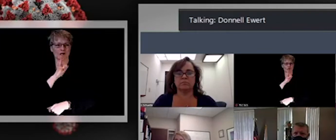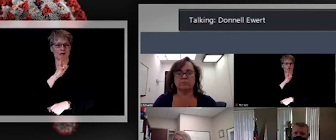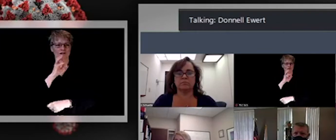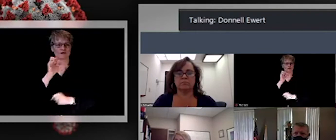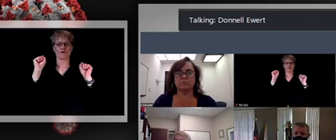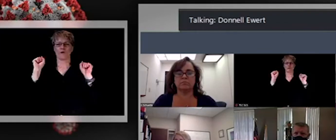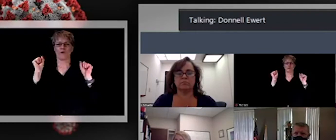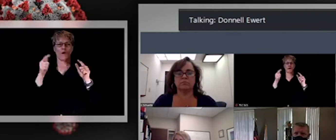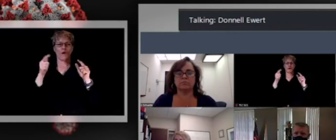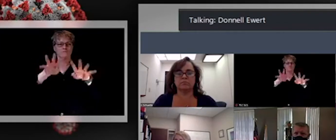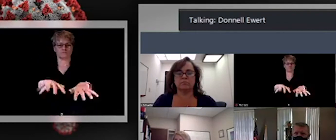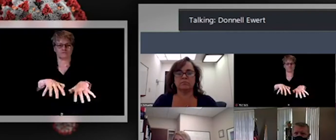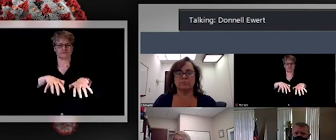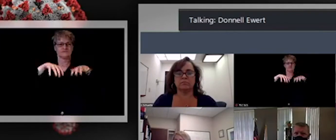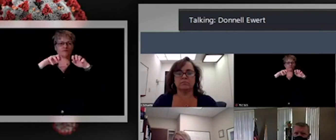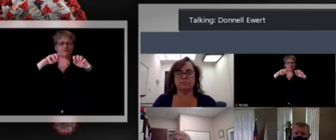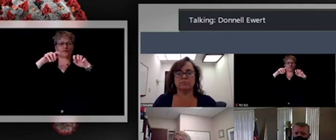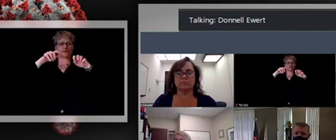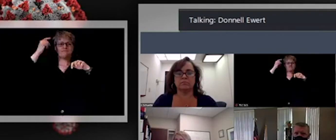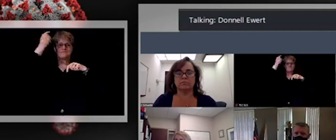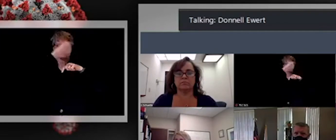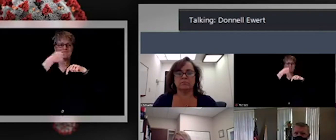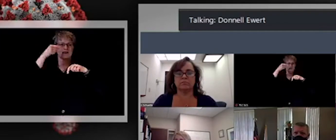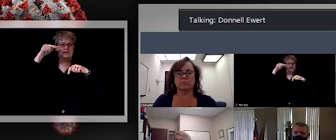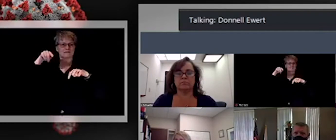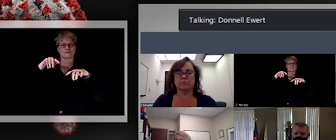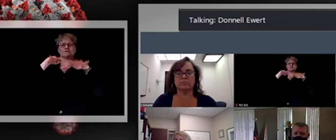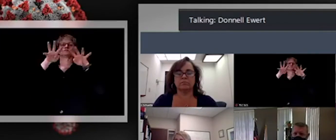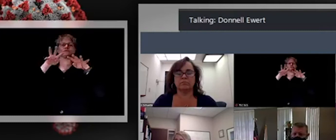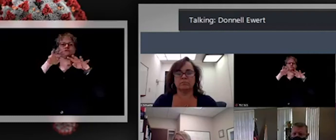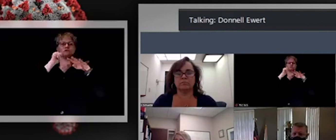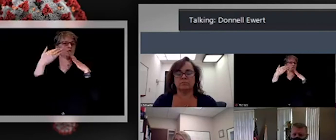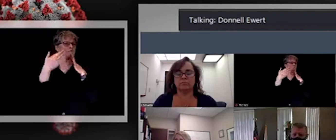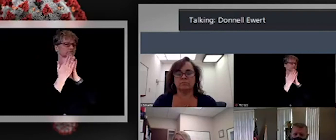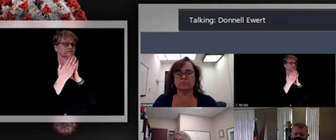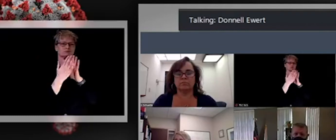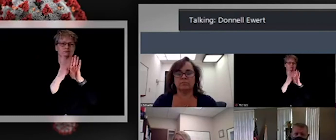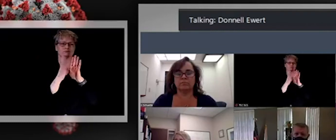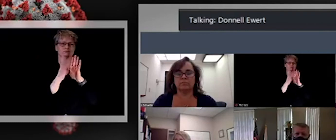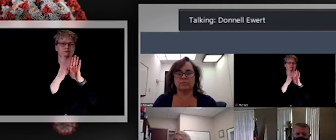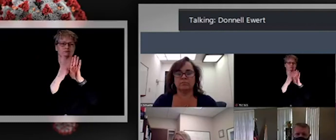that's different then say a party where people are interacting quite a bit, laughing, talking,